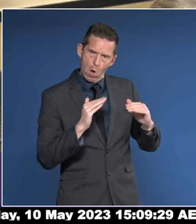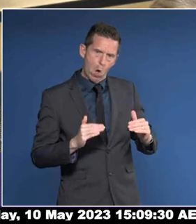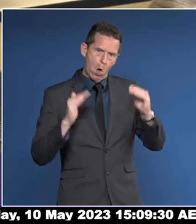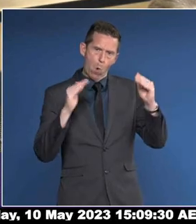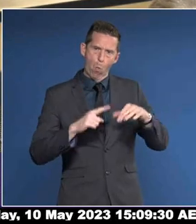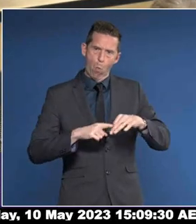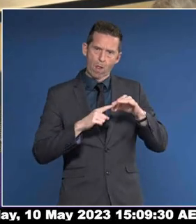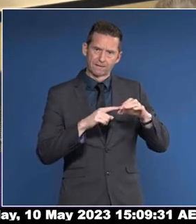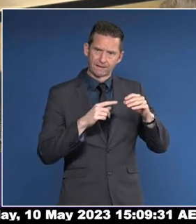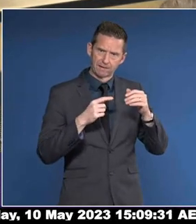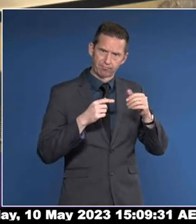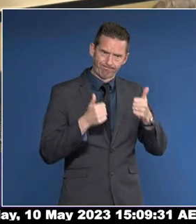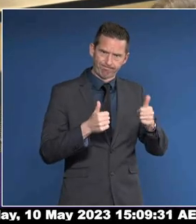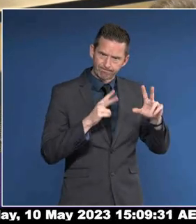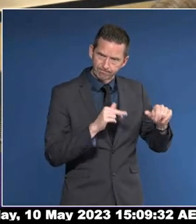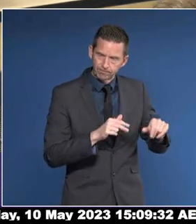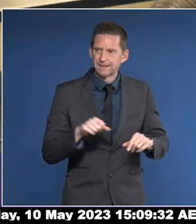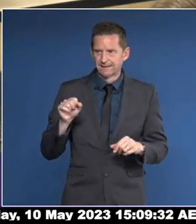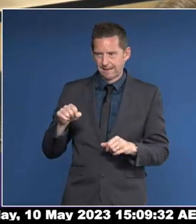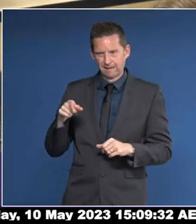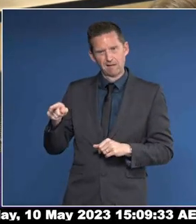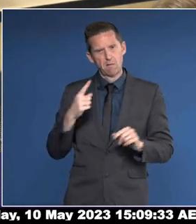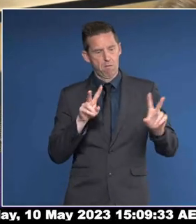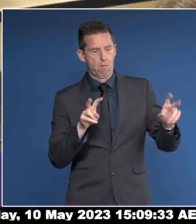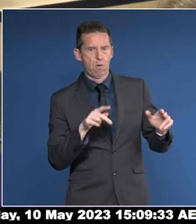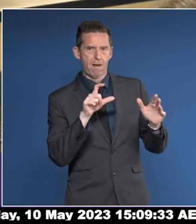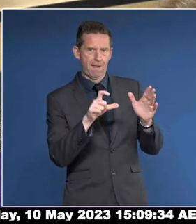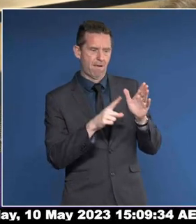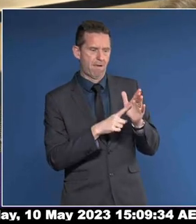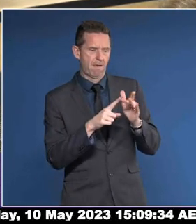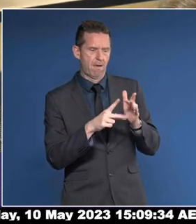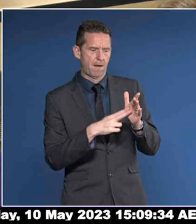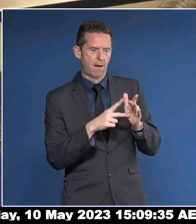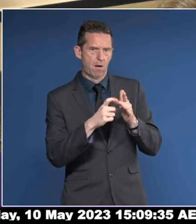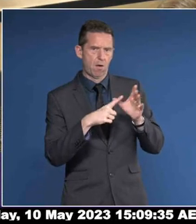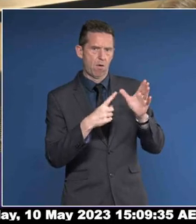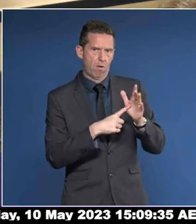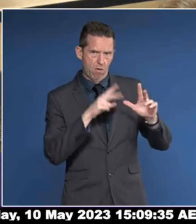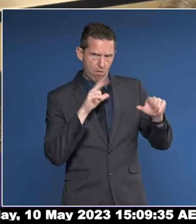So, when we're talking about clinical care, are we talking about the